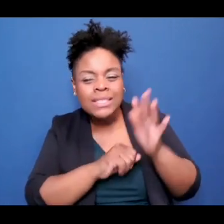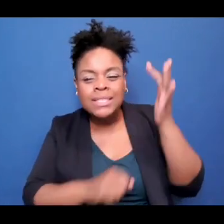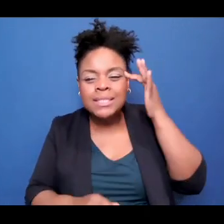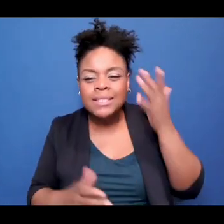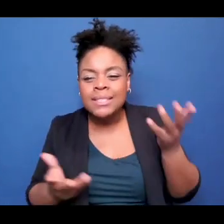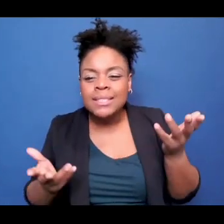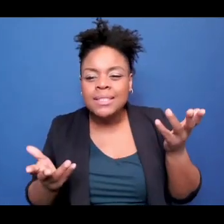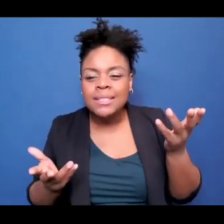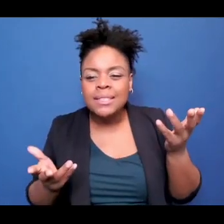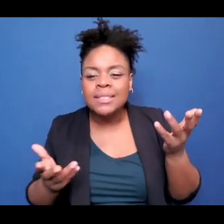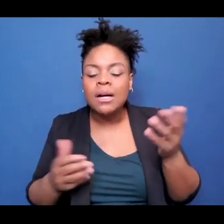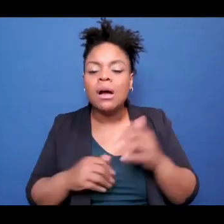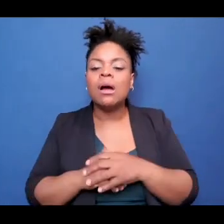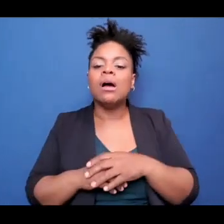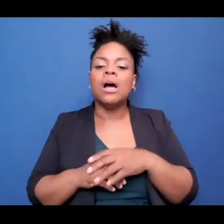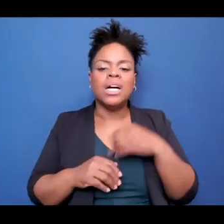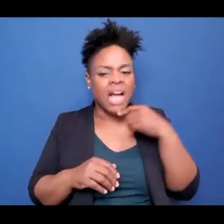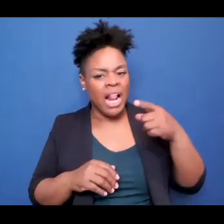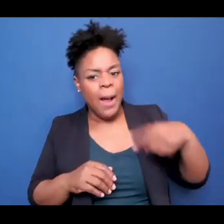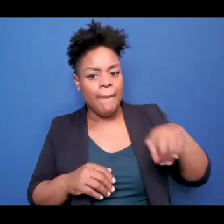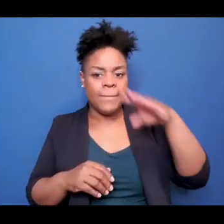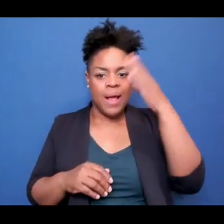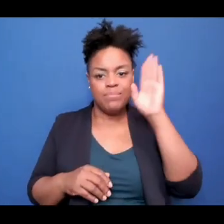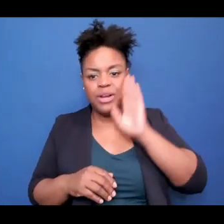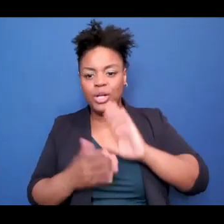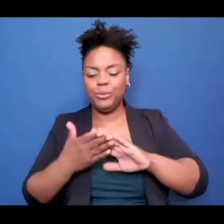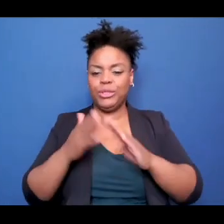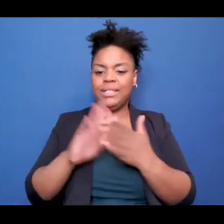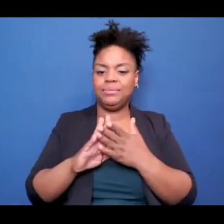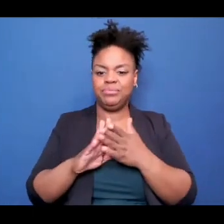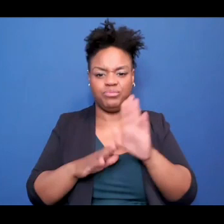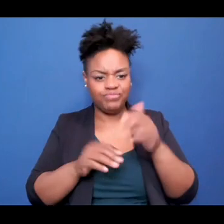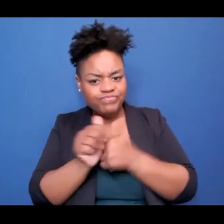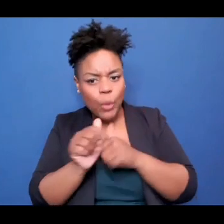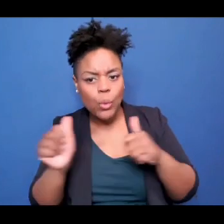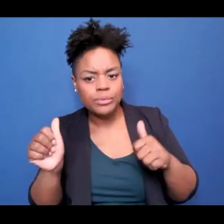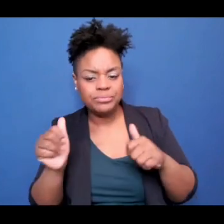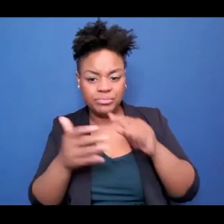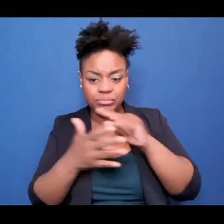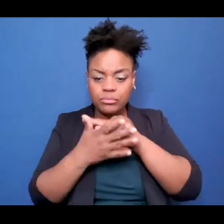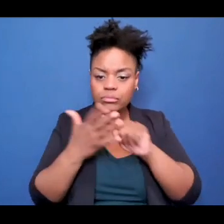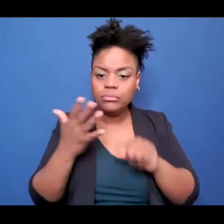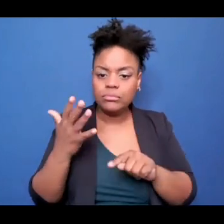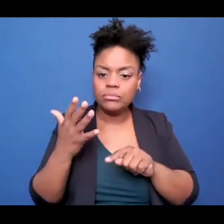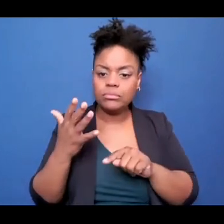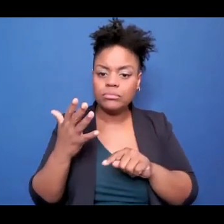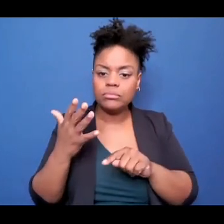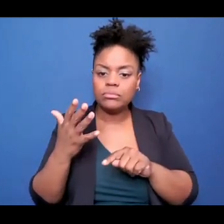PATHOGEN. CAUTIONING ESPECIALLY COMMUNITIES OF COLOR TO AVOID THESE SUBSTANCES MERELY REIFIES